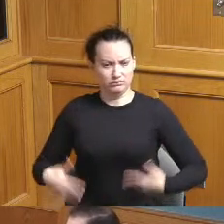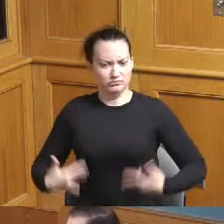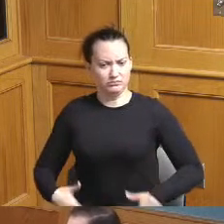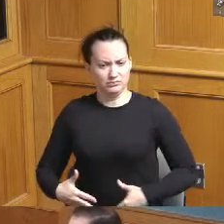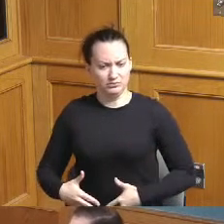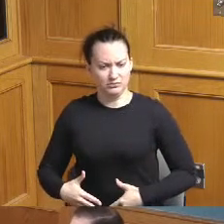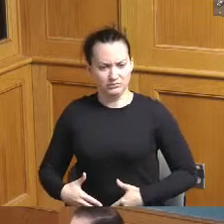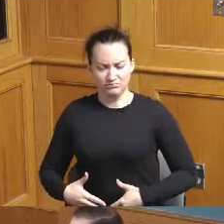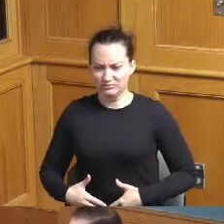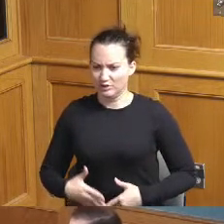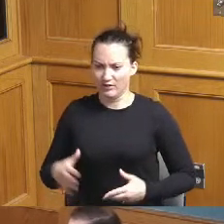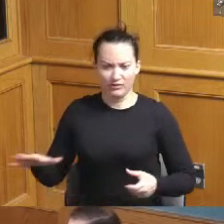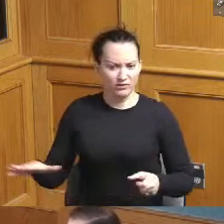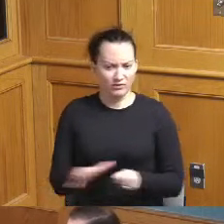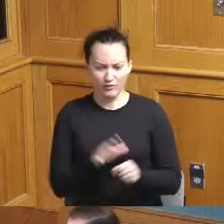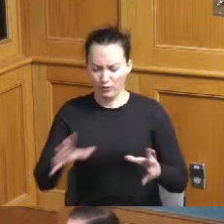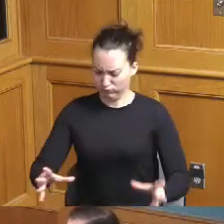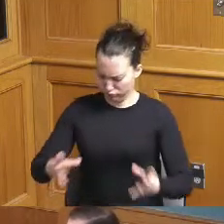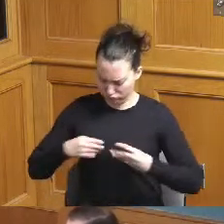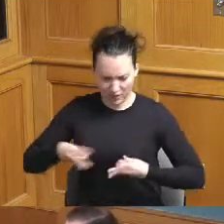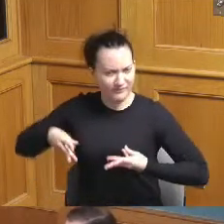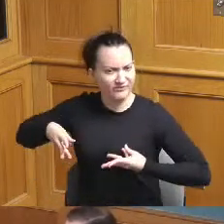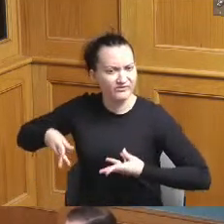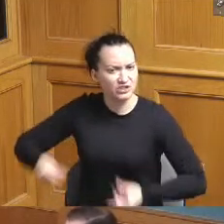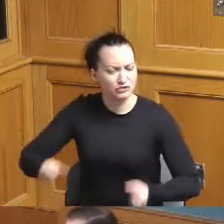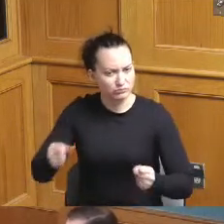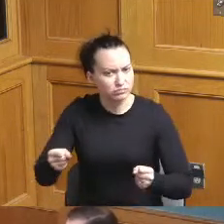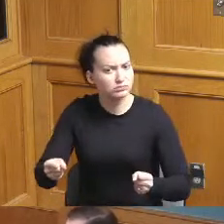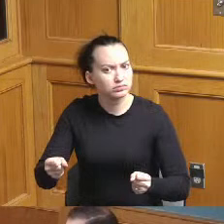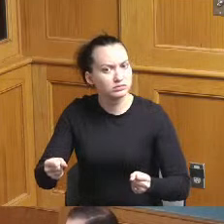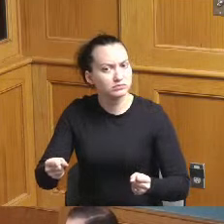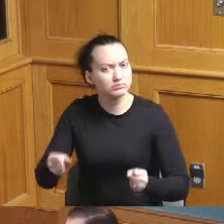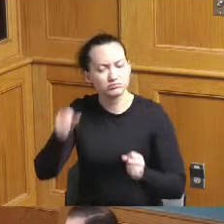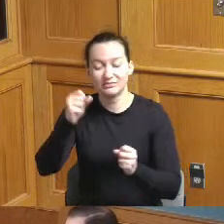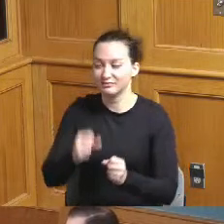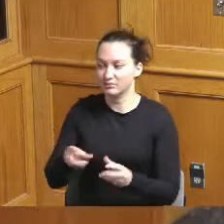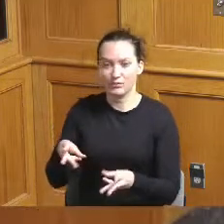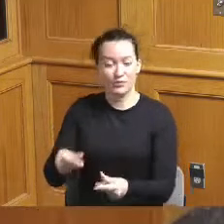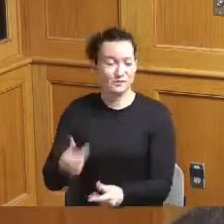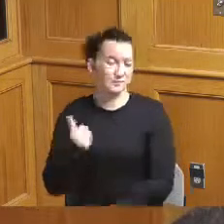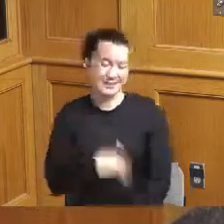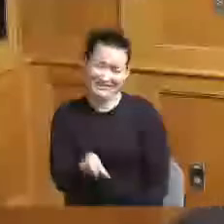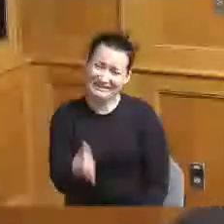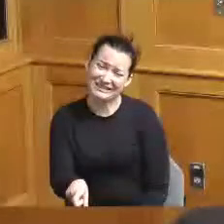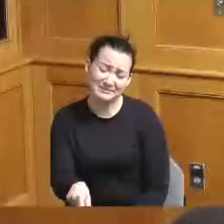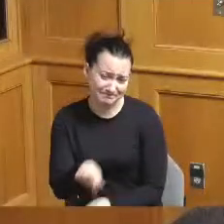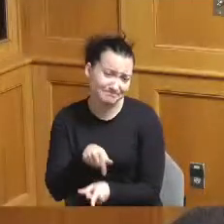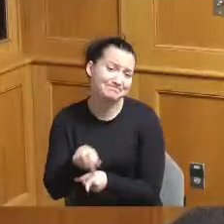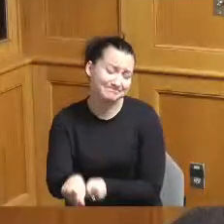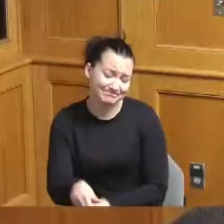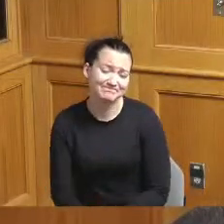by the horns and so efficient in that operation we certainly need it in that area so thank you